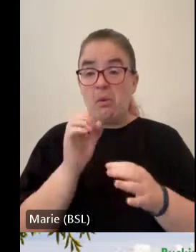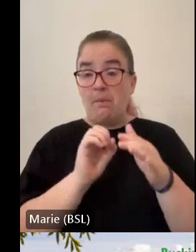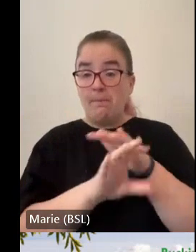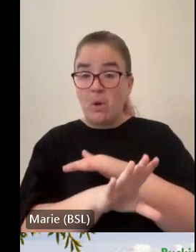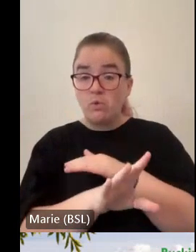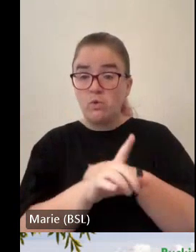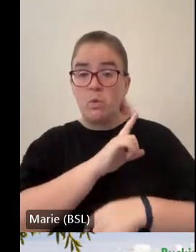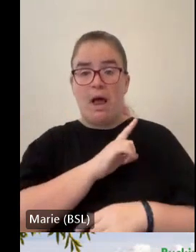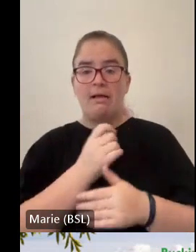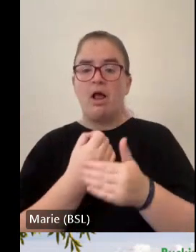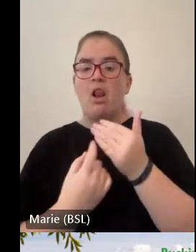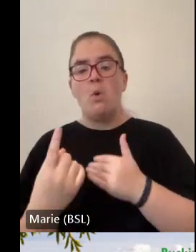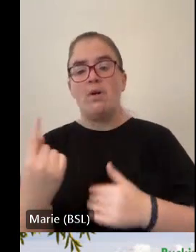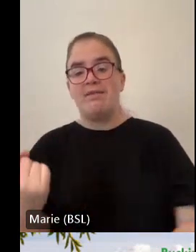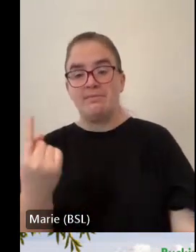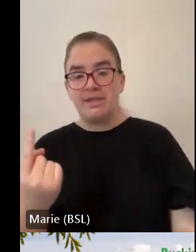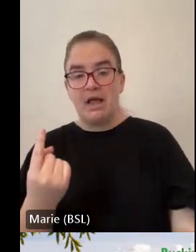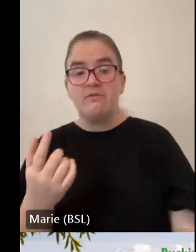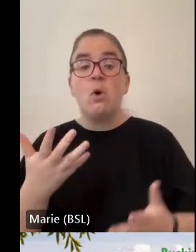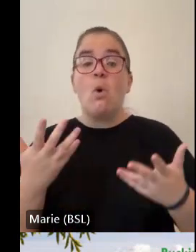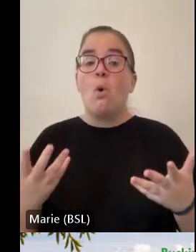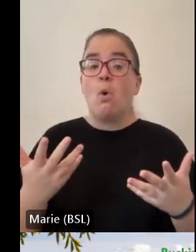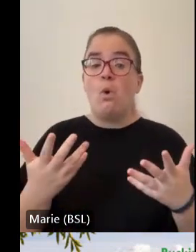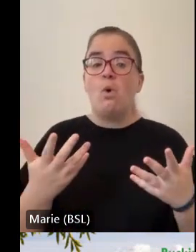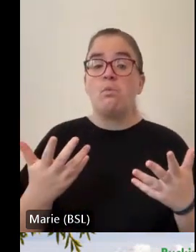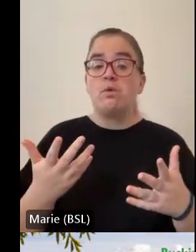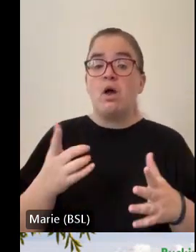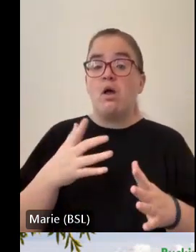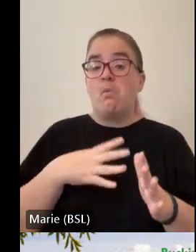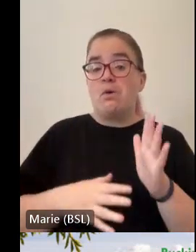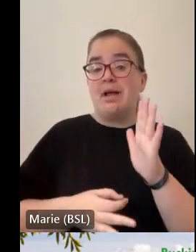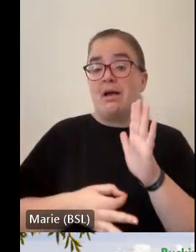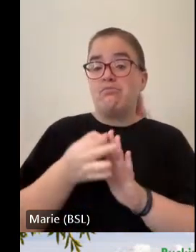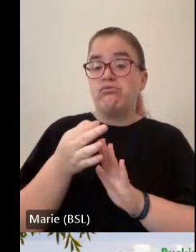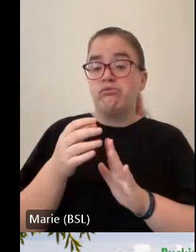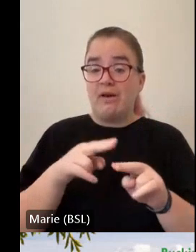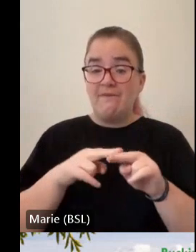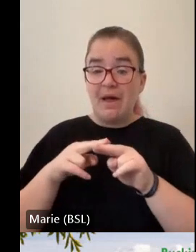by post because they aren't only or they want to improve their their families life.